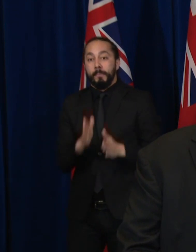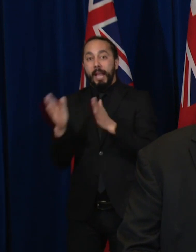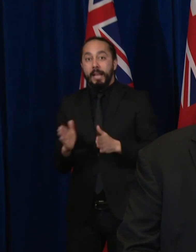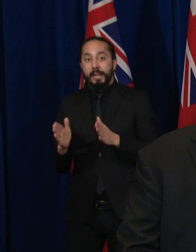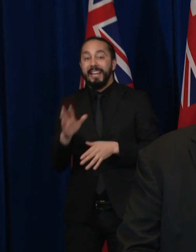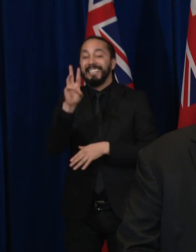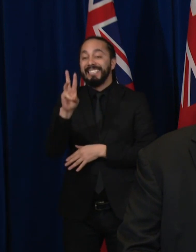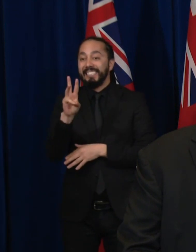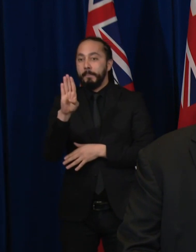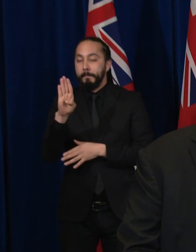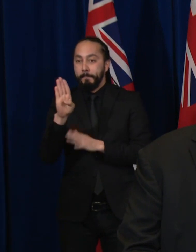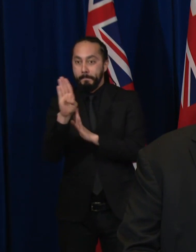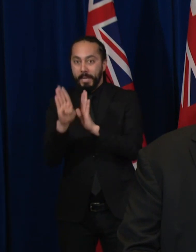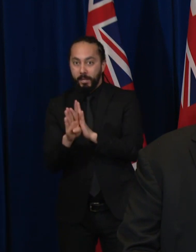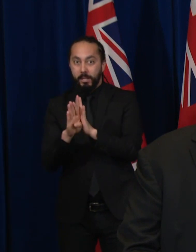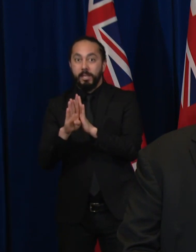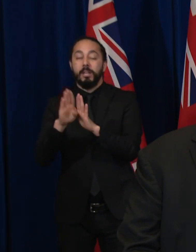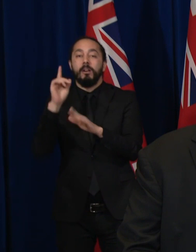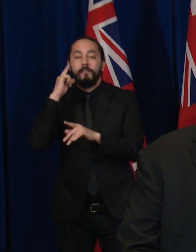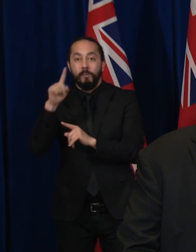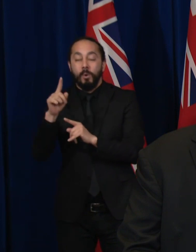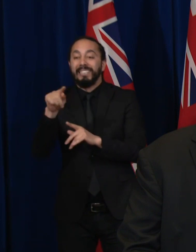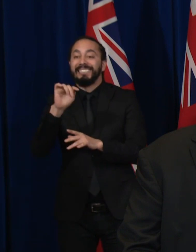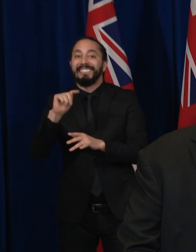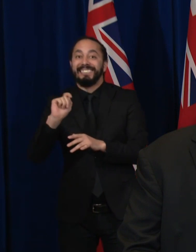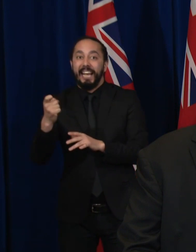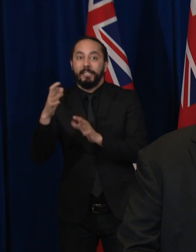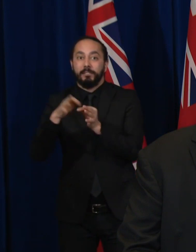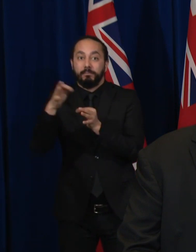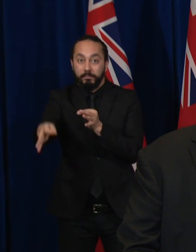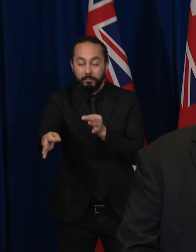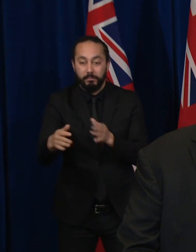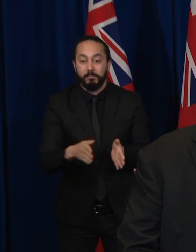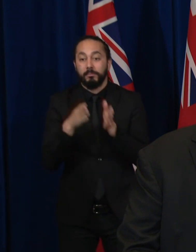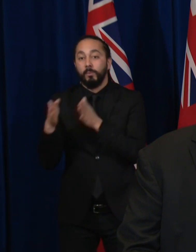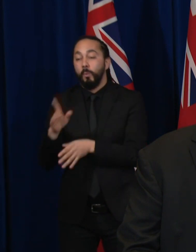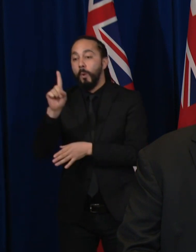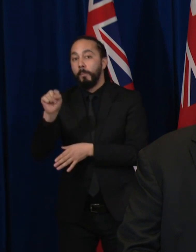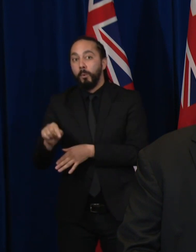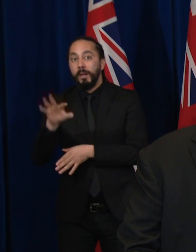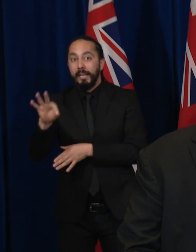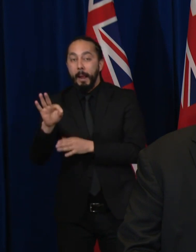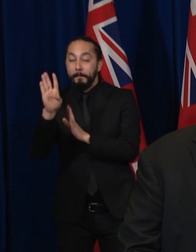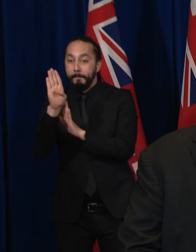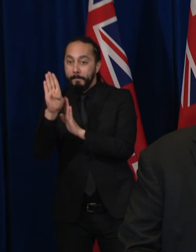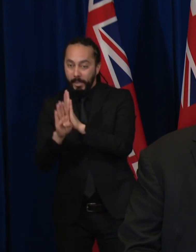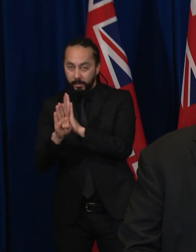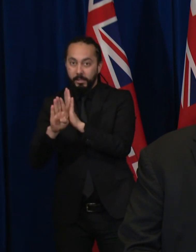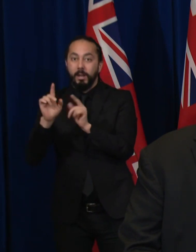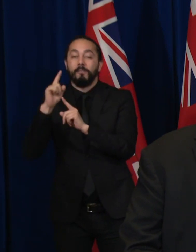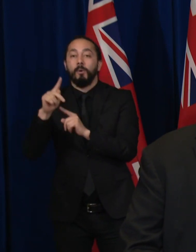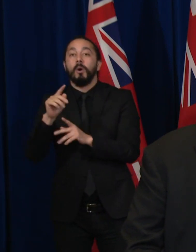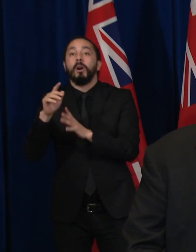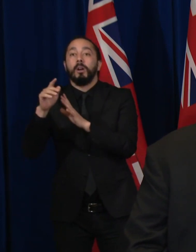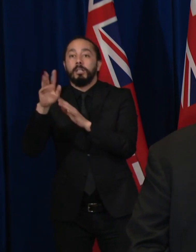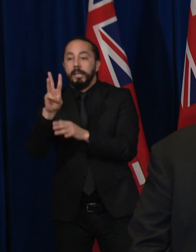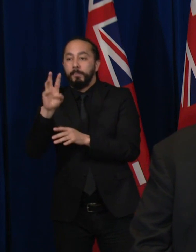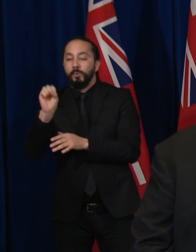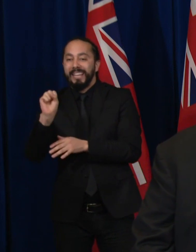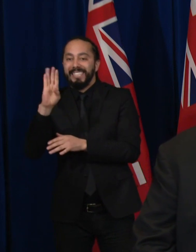in have hallowed it, far above our poor power to add or detract. WSIB deferrals for up to six months. I'd also like to thank the Prime The world will little note, nor long remember what we say here;